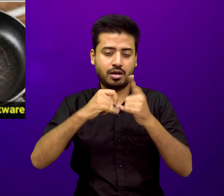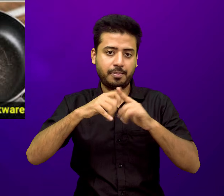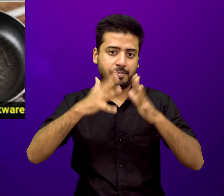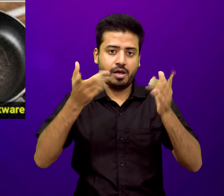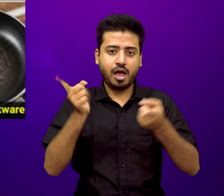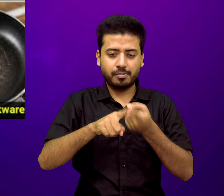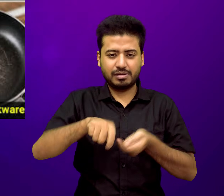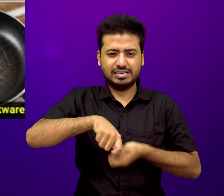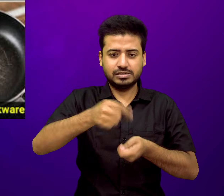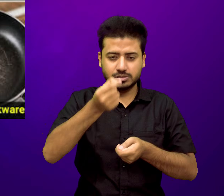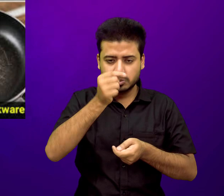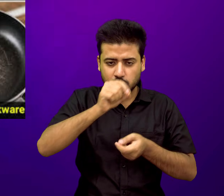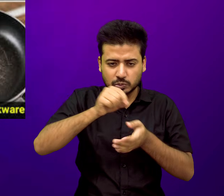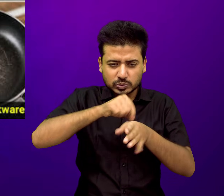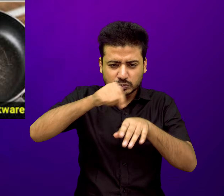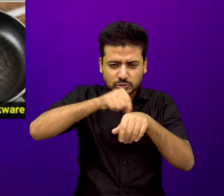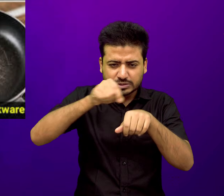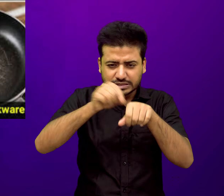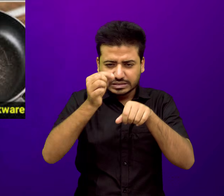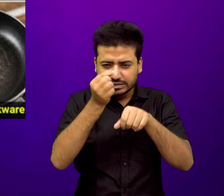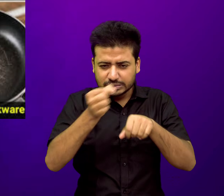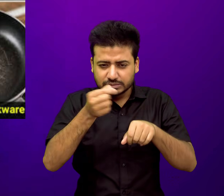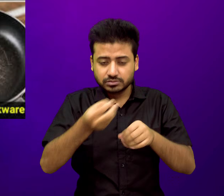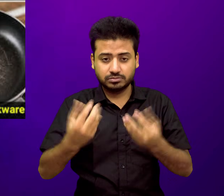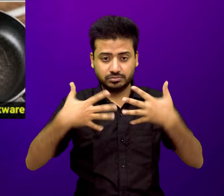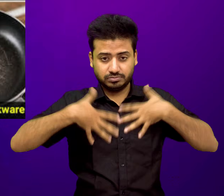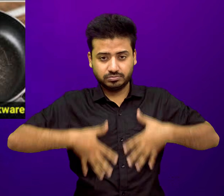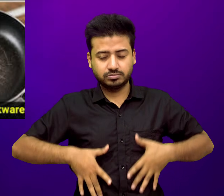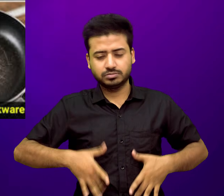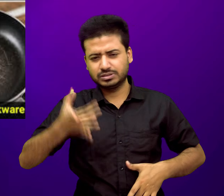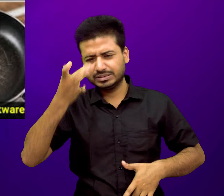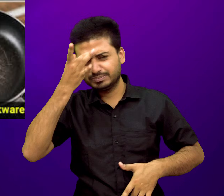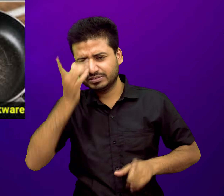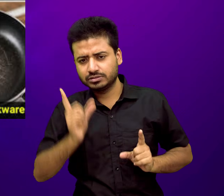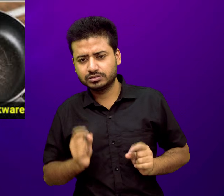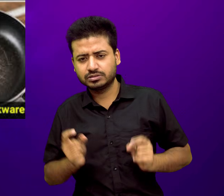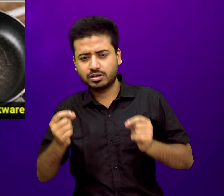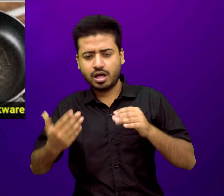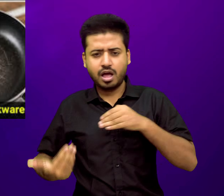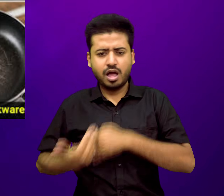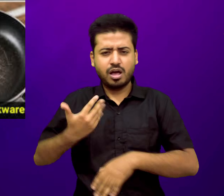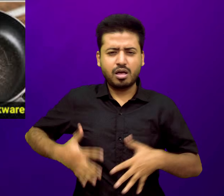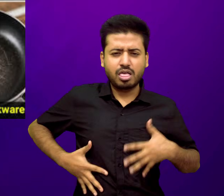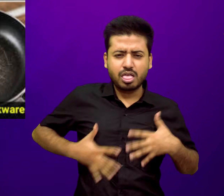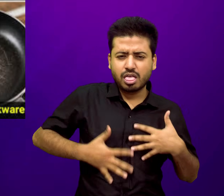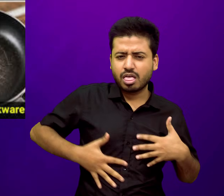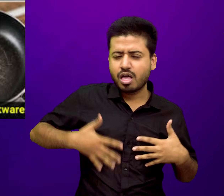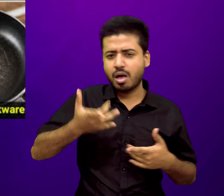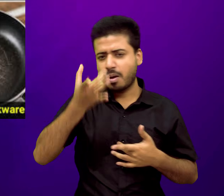coatings are primarily made of polyeturoethylene PTFE, a synthetic polymer that belongs to the